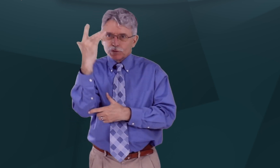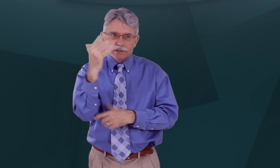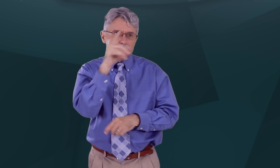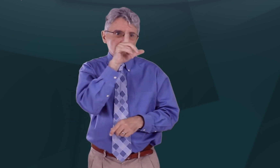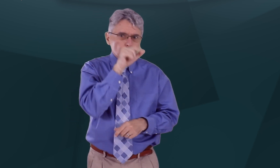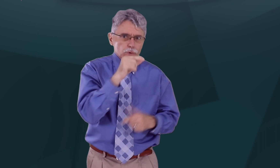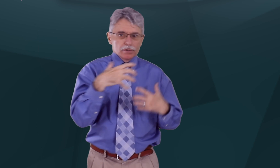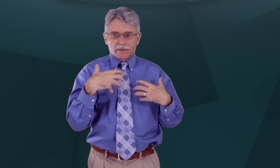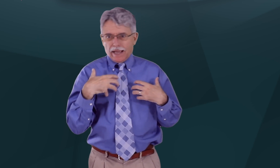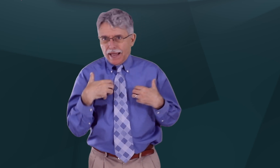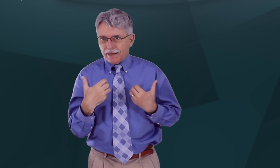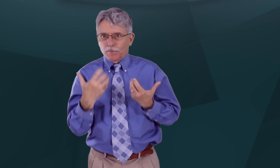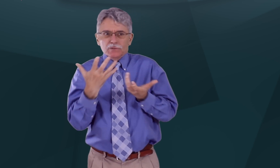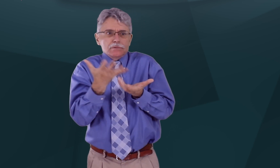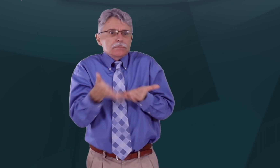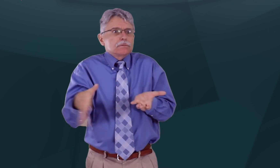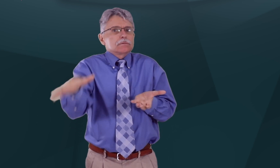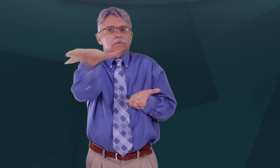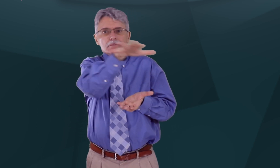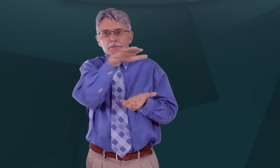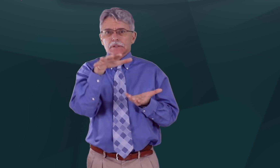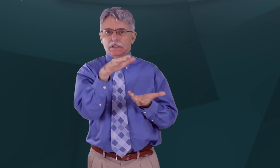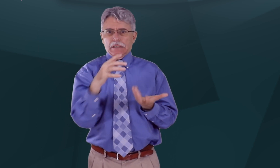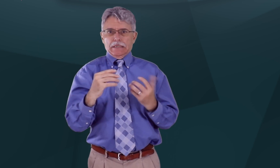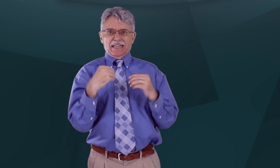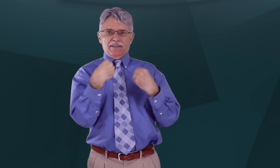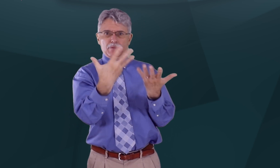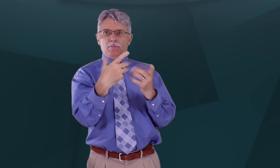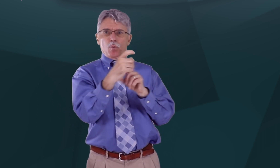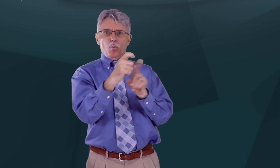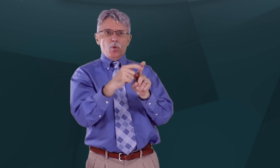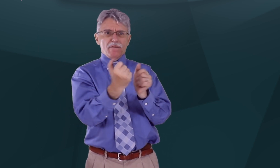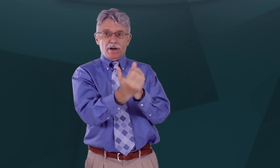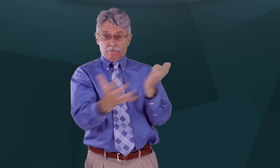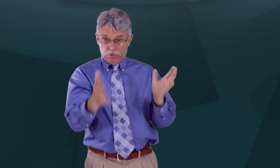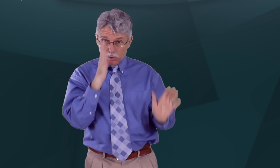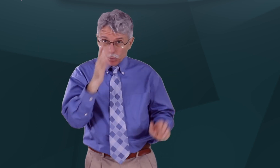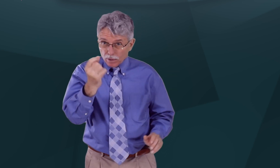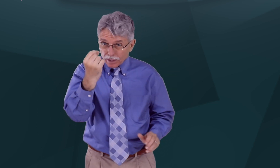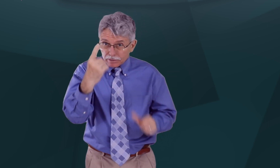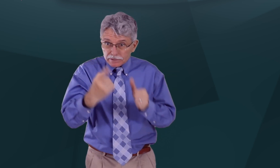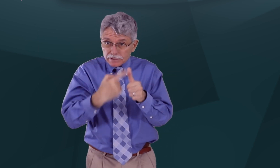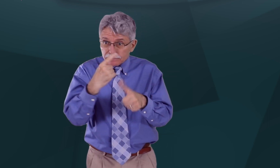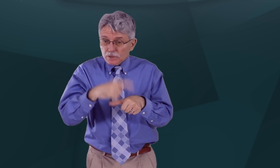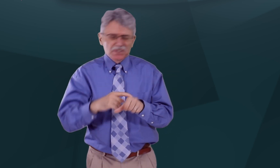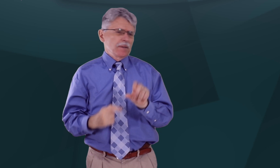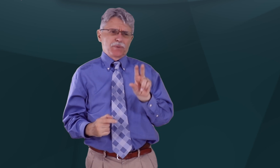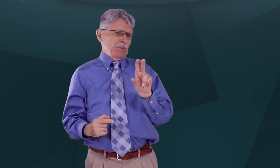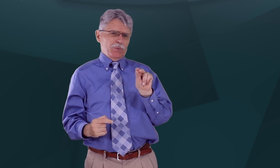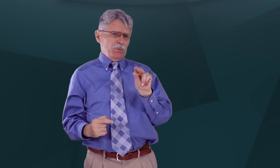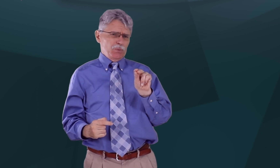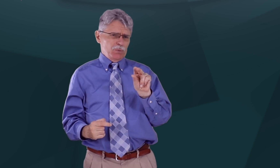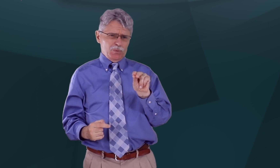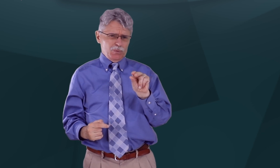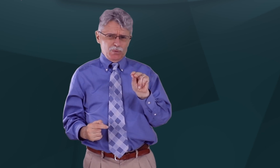the trees, the birds, the animals, whatever was in that environment. Give them words for everything. Do they understand the first time?